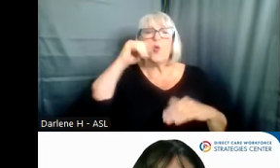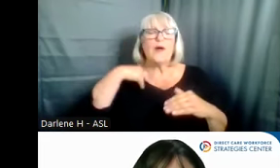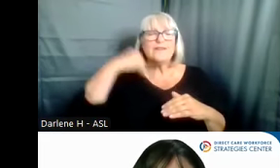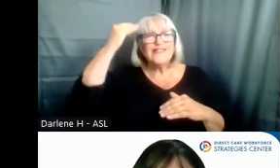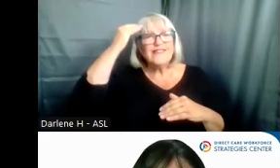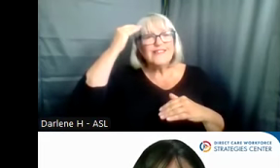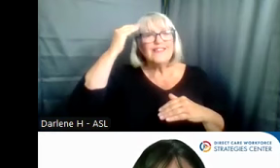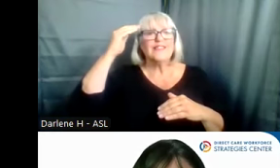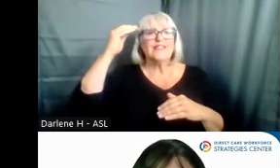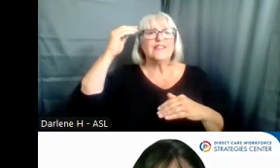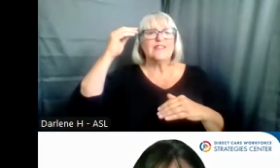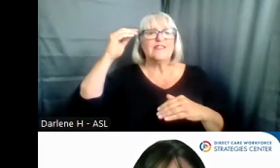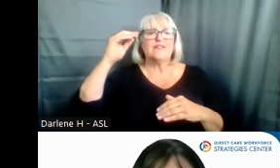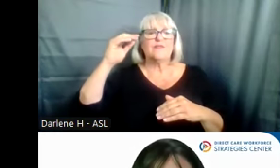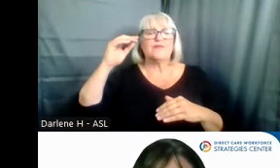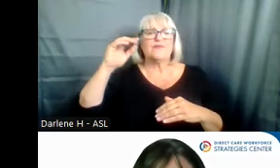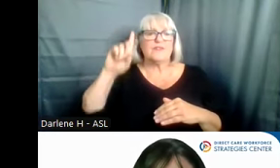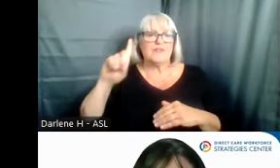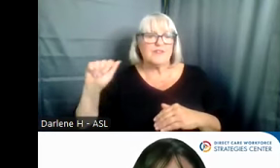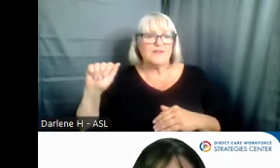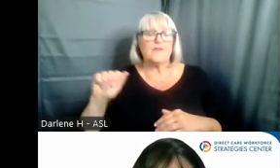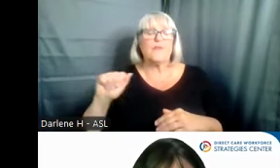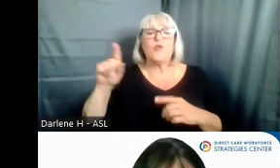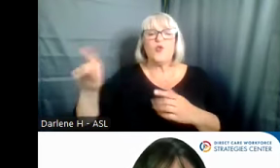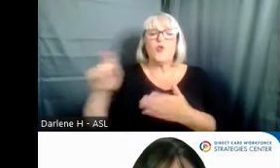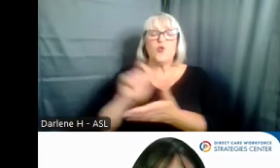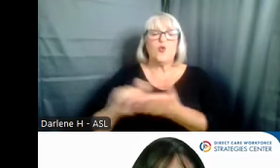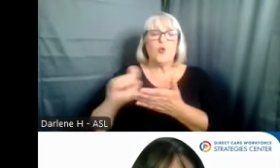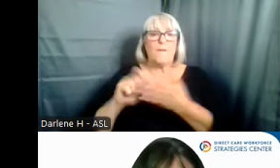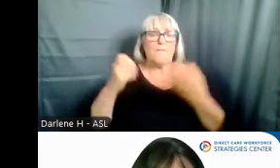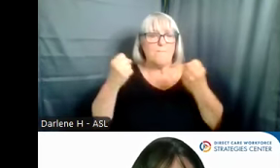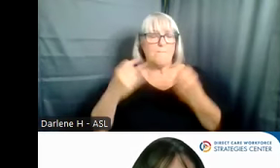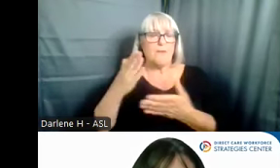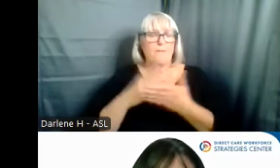Dr. Hewitt has authored and co-authored numerous journal articles, curriculum,